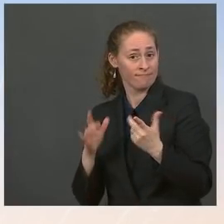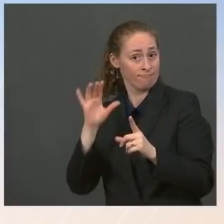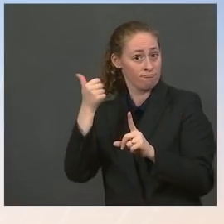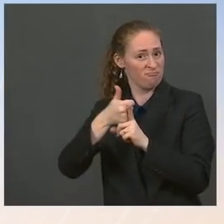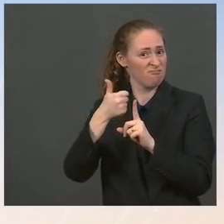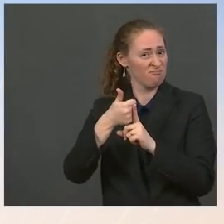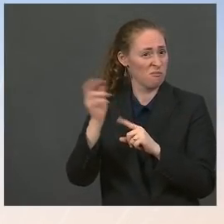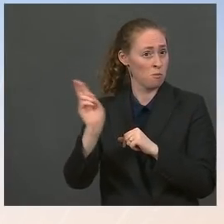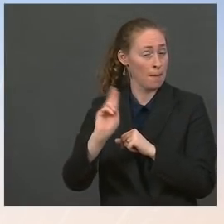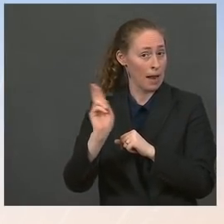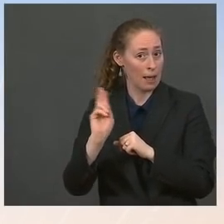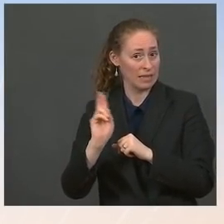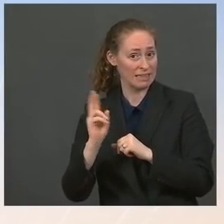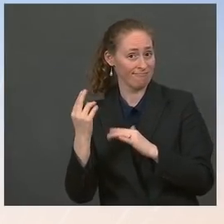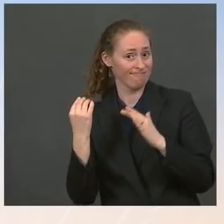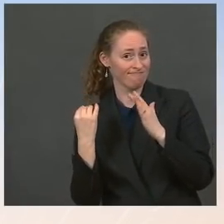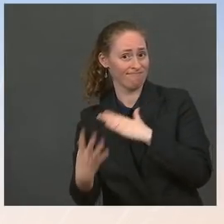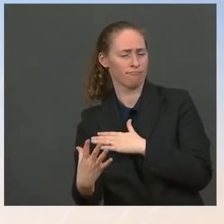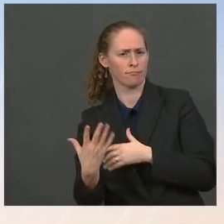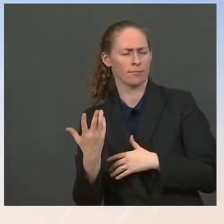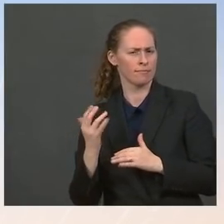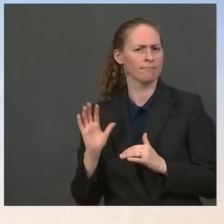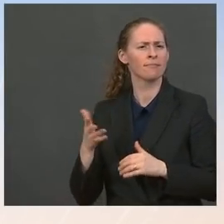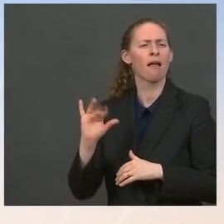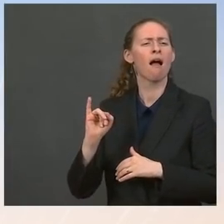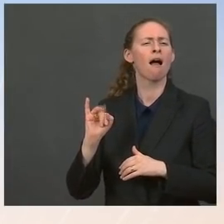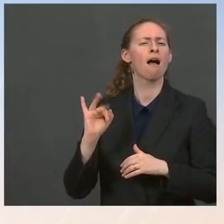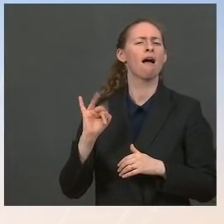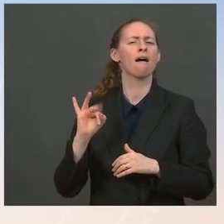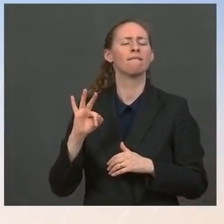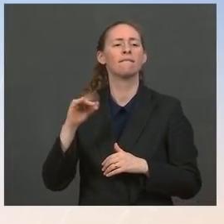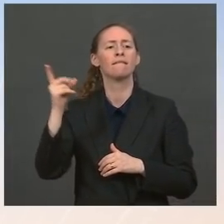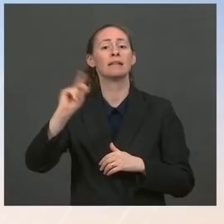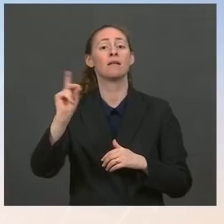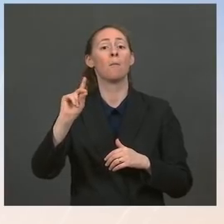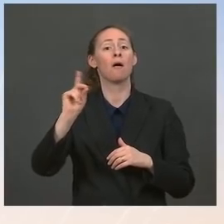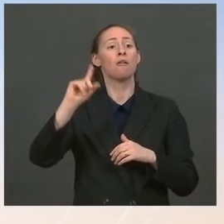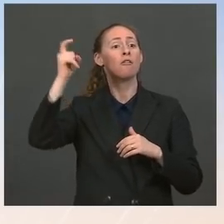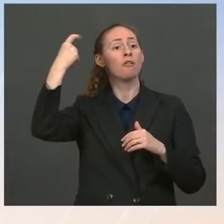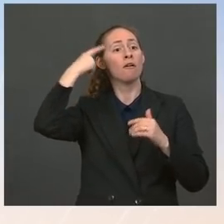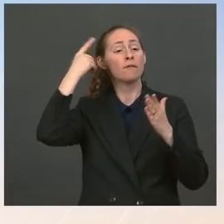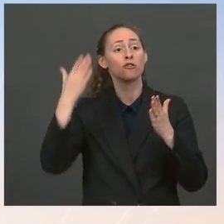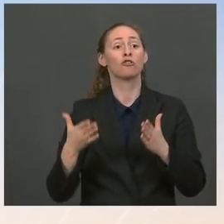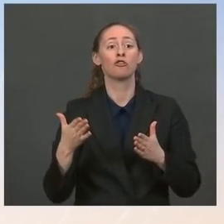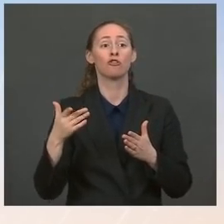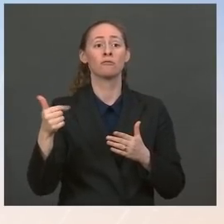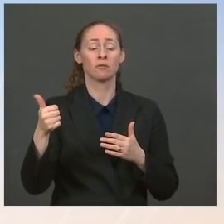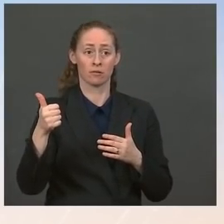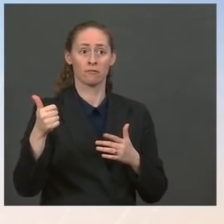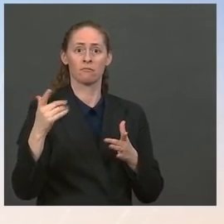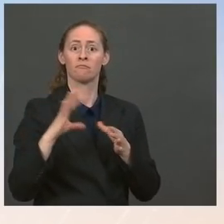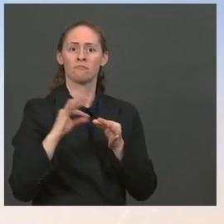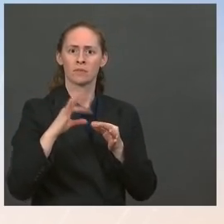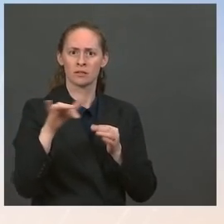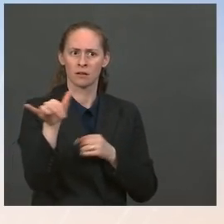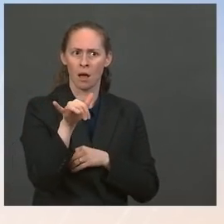But does a statement like that, from a Democratic governor, undermine the White House's message and complicate your ability to persuade the public